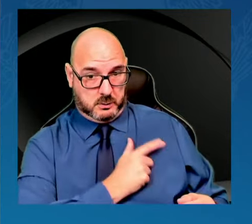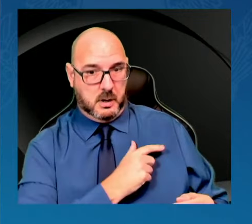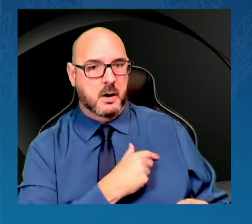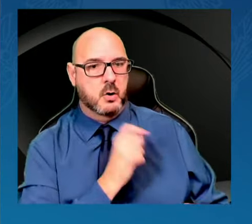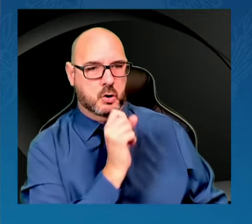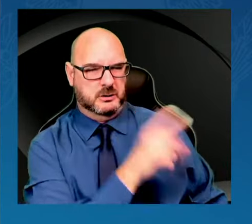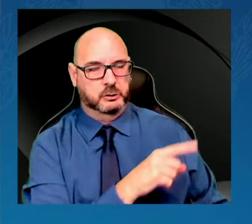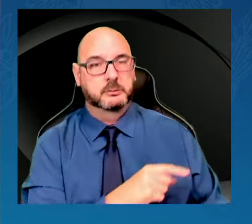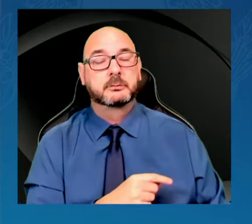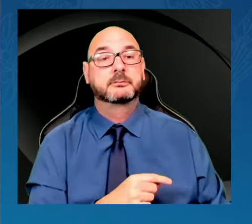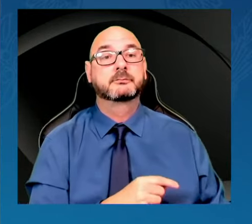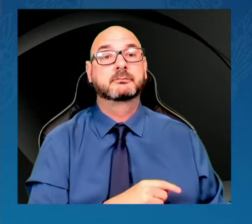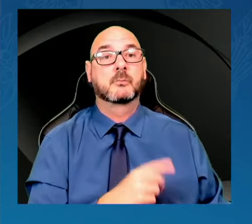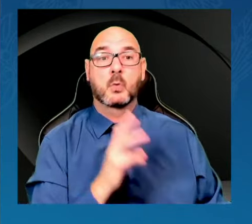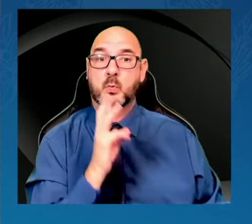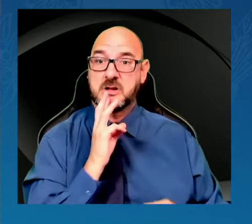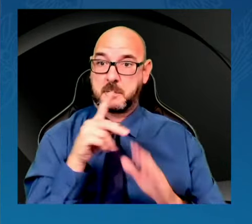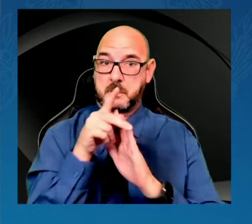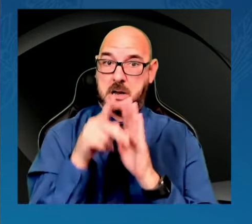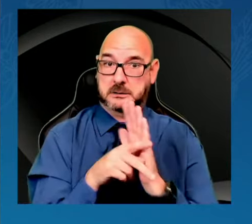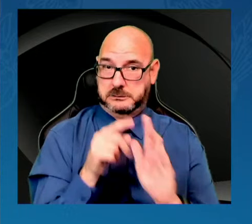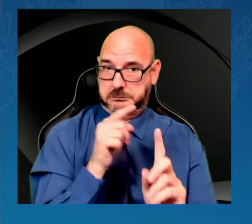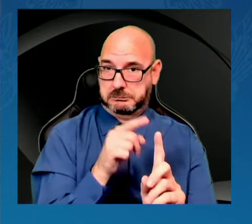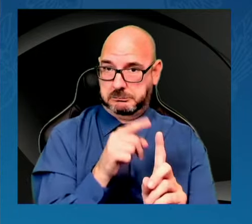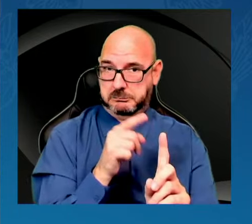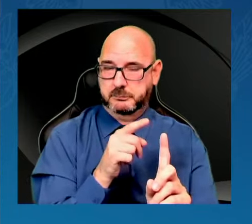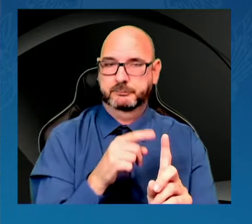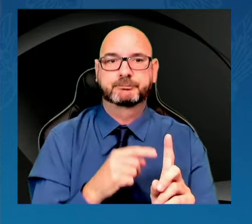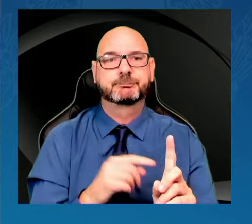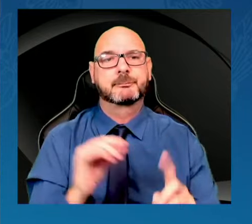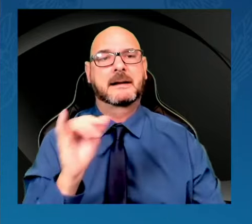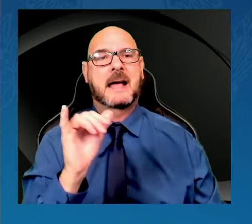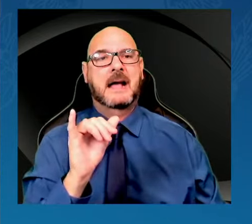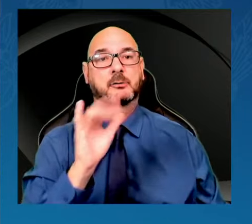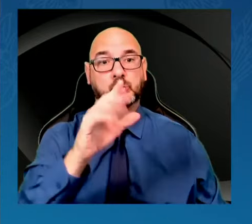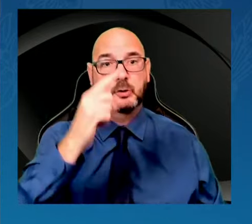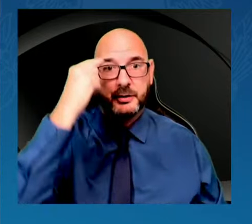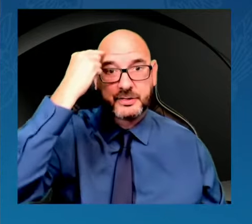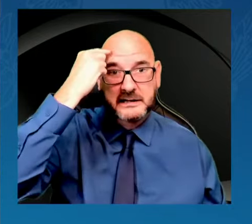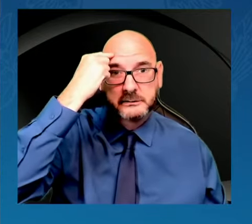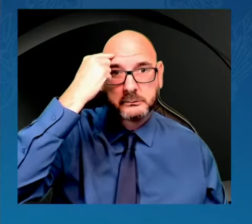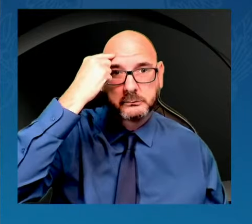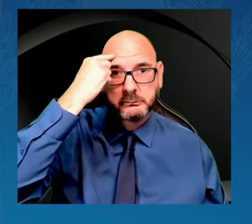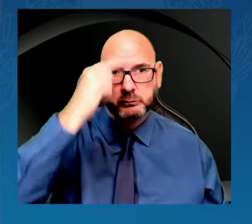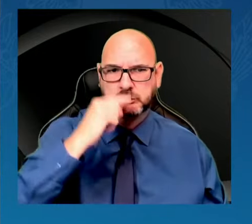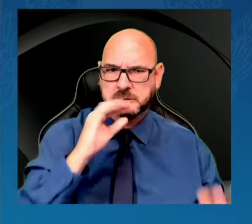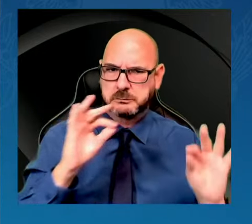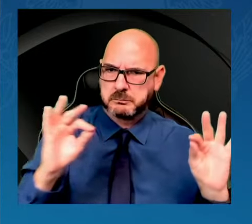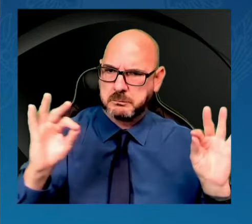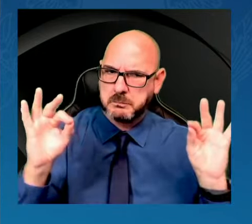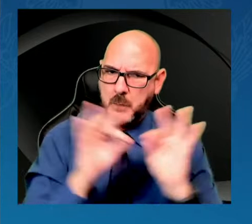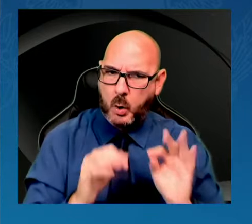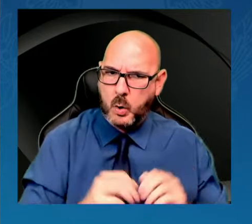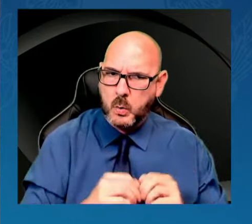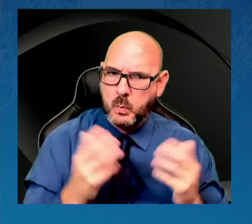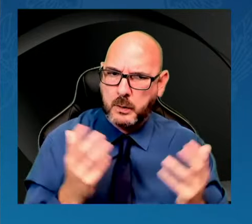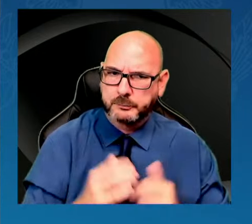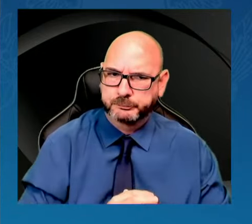that I also think is very important is it really does highlight the interconnection and interdependence